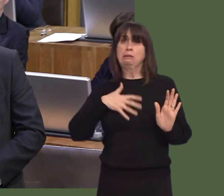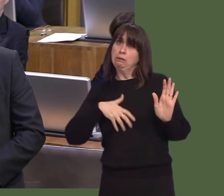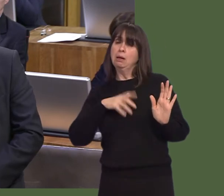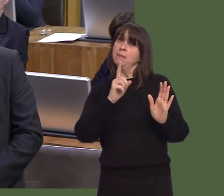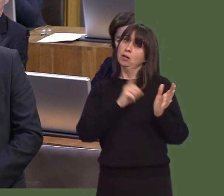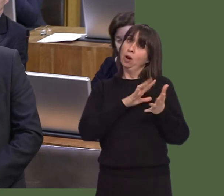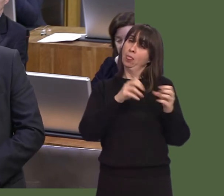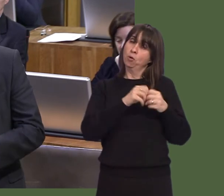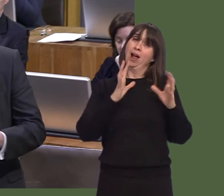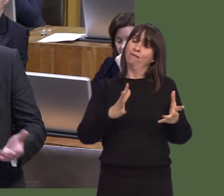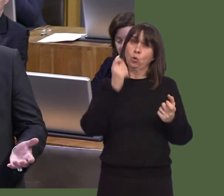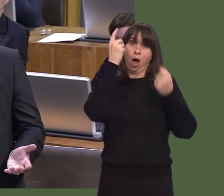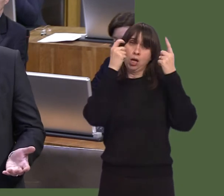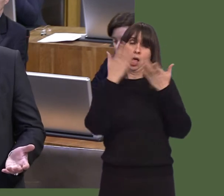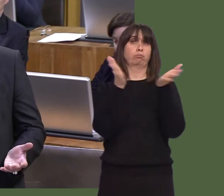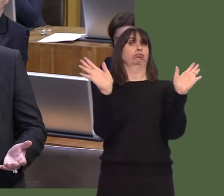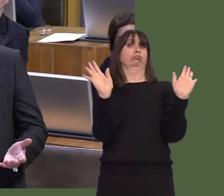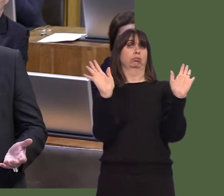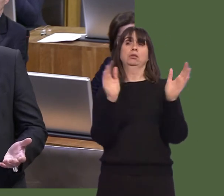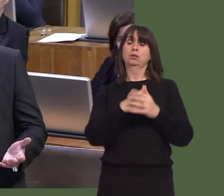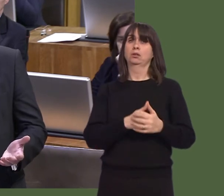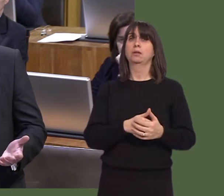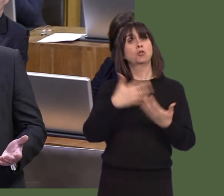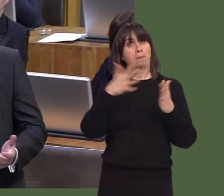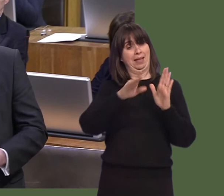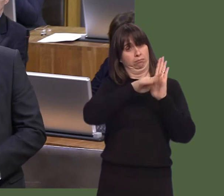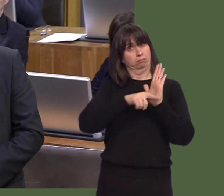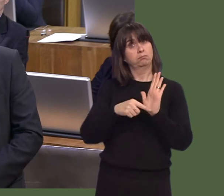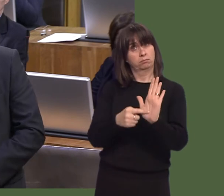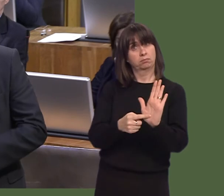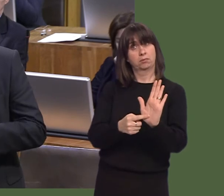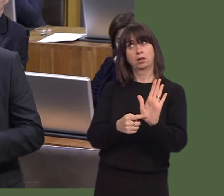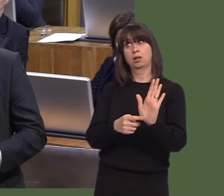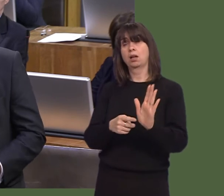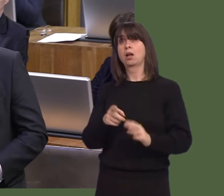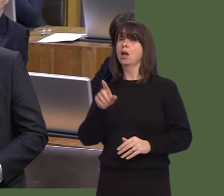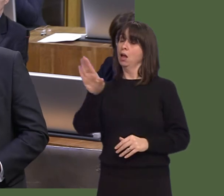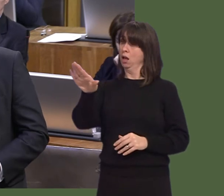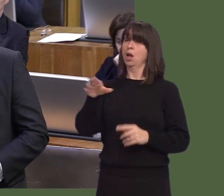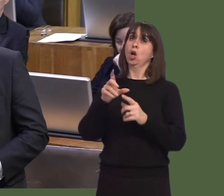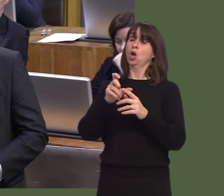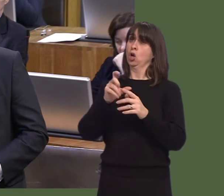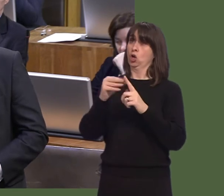Englandóin the category A prisons in England. How do we resolve that situation to ensure that people can serve their sentences closer to home, certainly towards the end of their